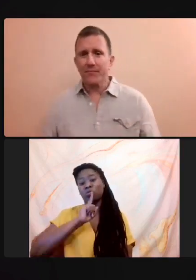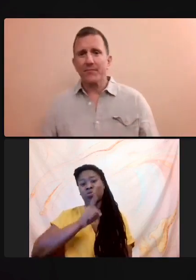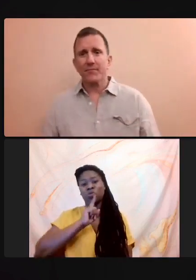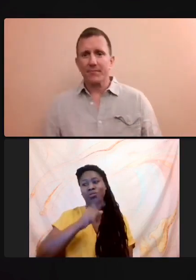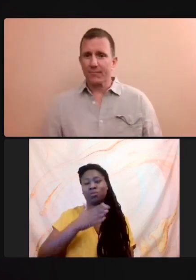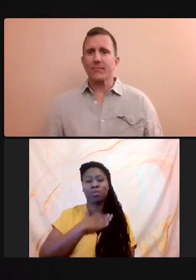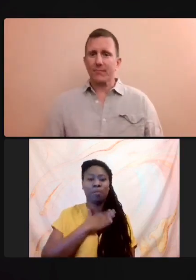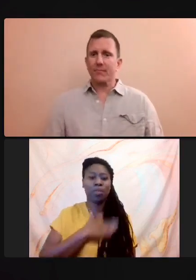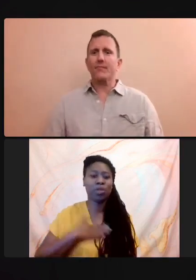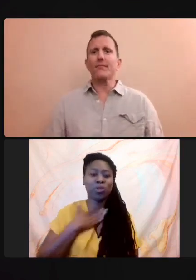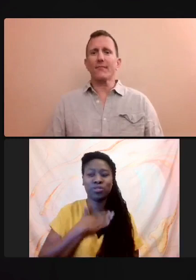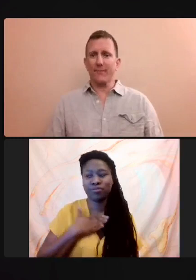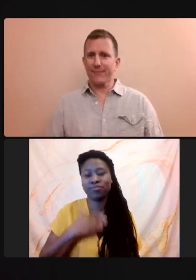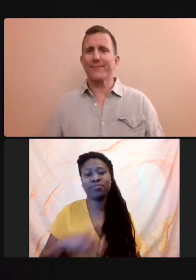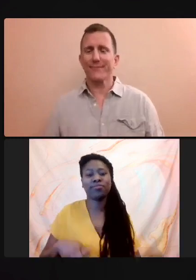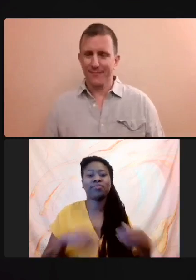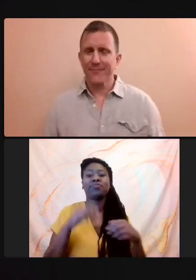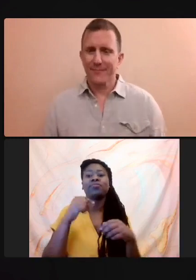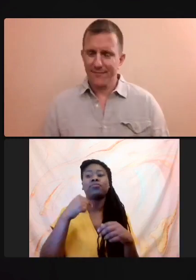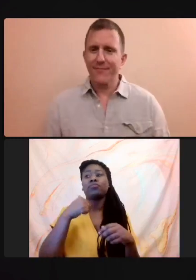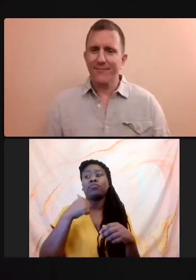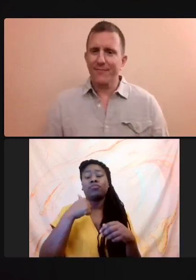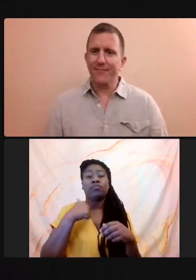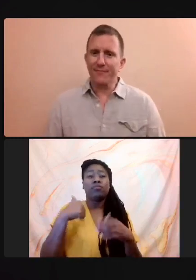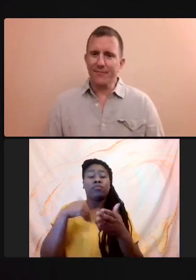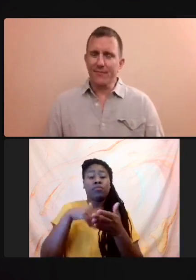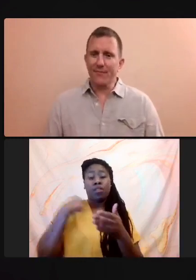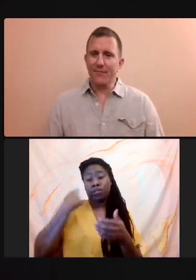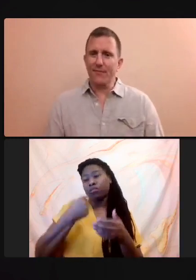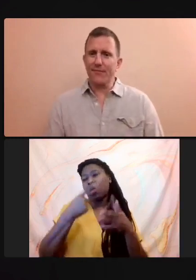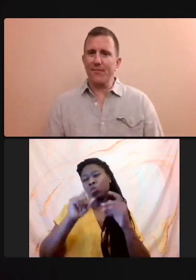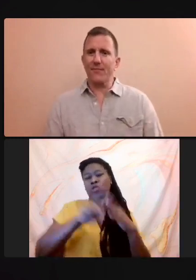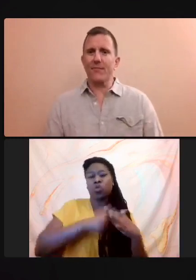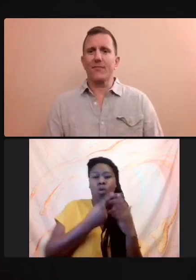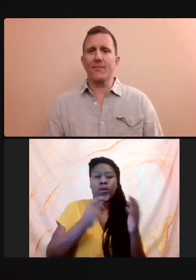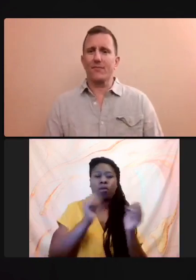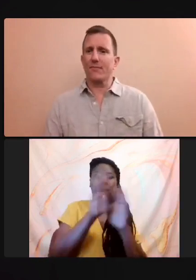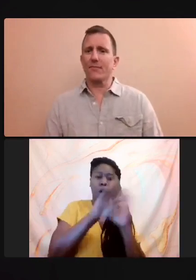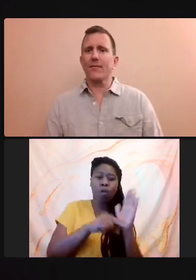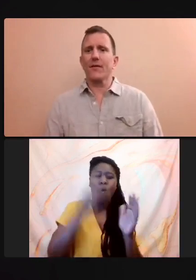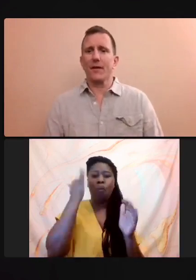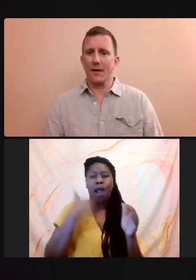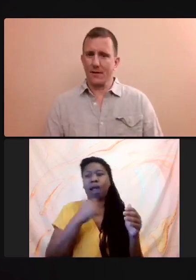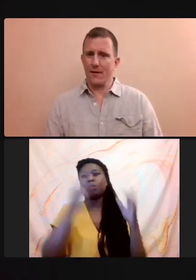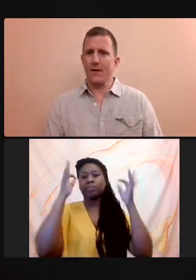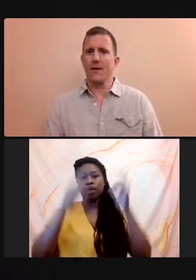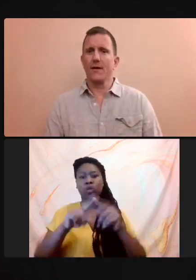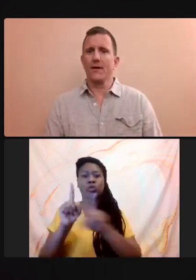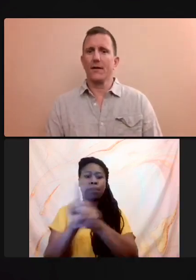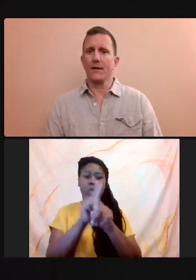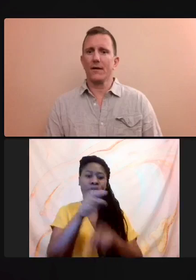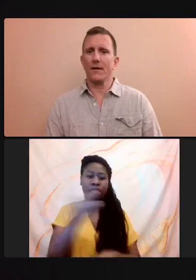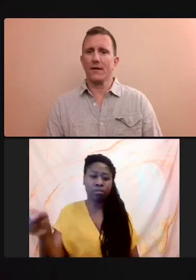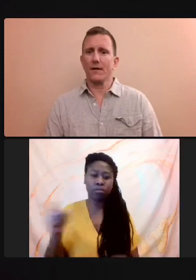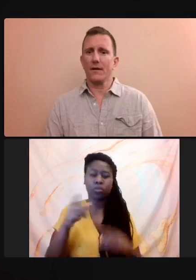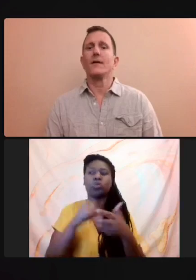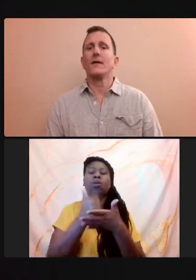My pleasure. So I want to start a little bit about why I decide to mentor interpreters.